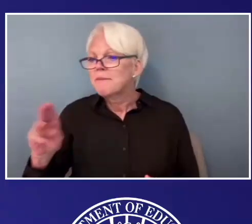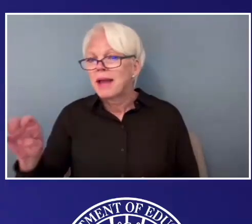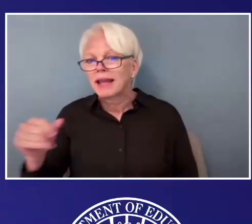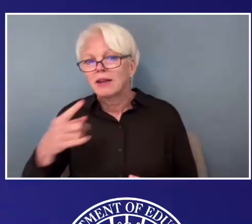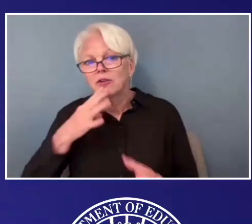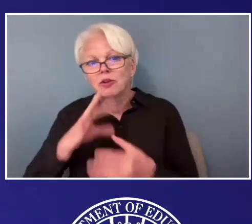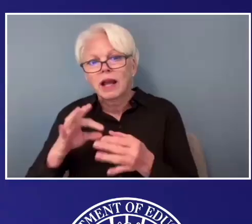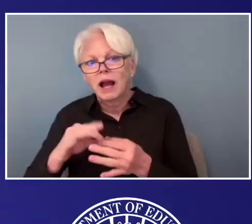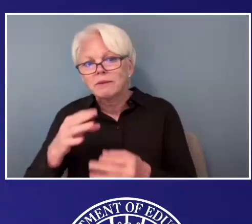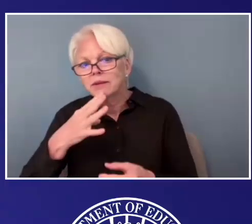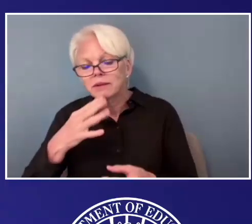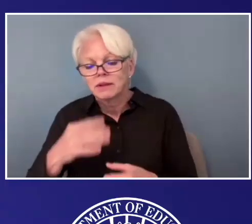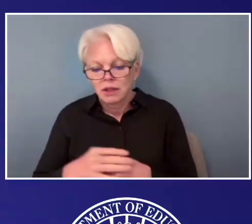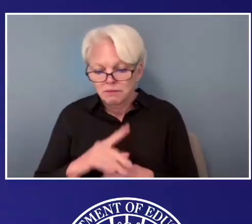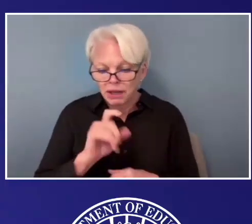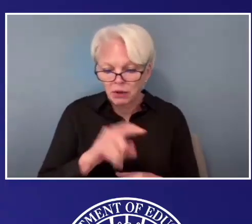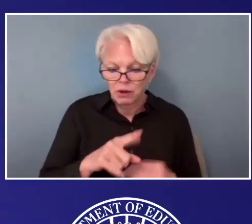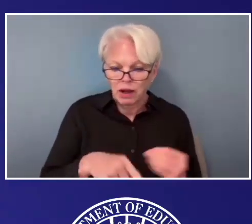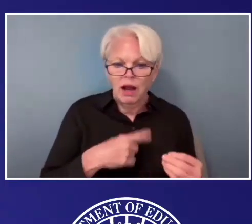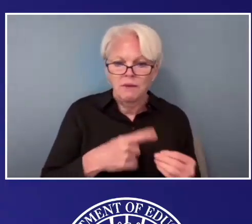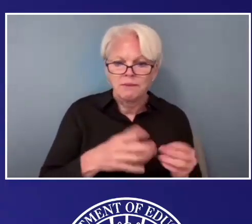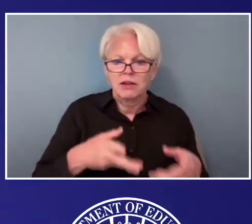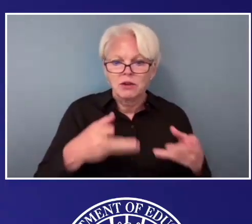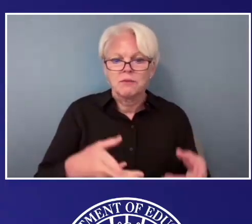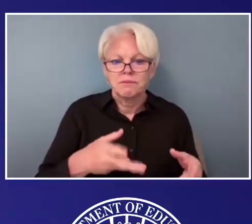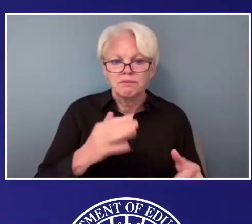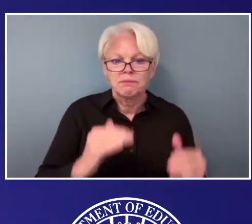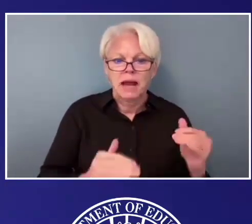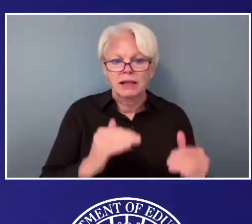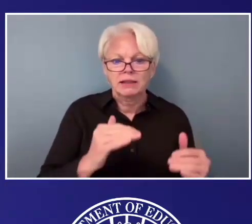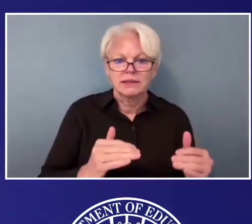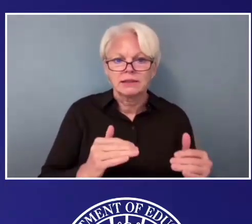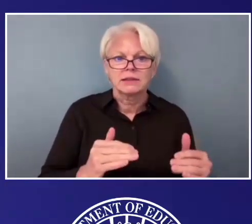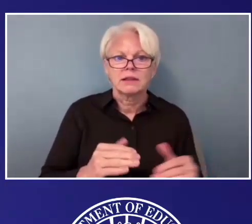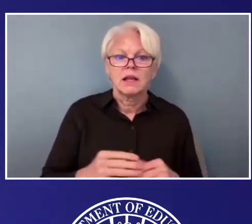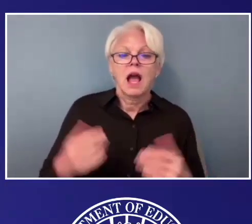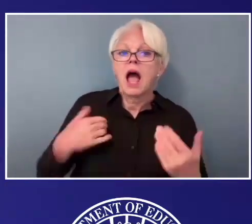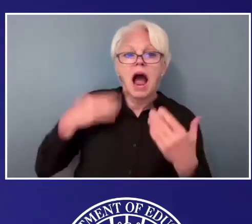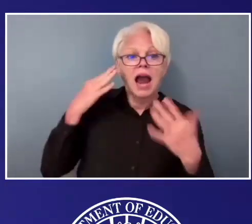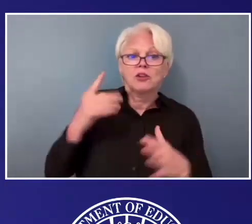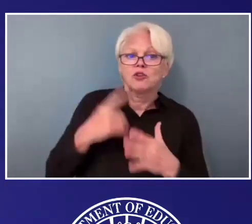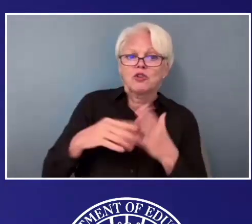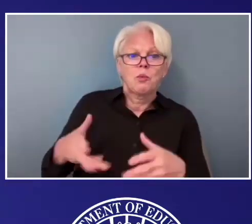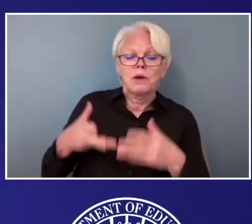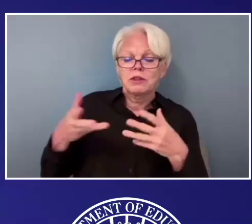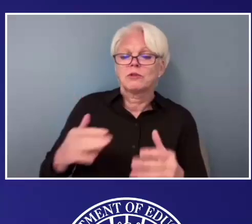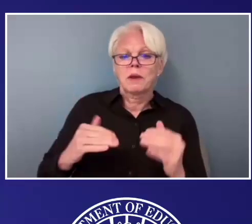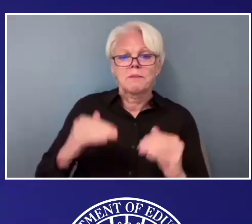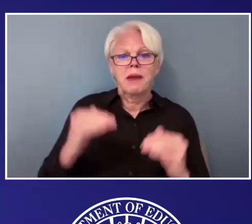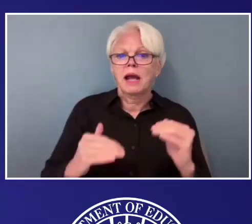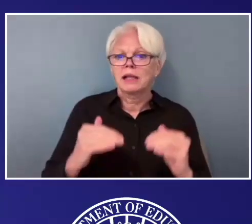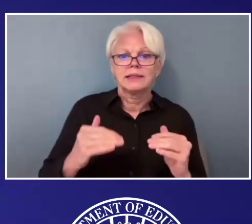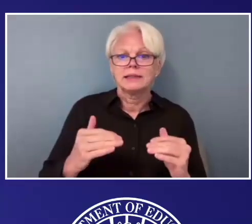My question is about the remaining balance within the -- I do not know what the remainder of the balance is. I just know it's still funded,